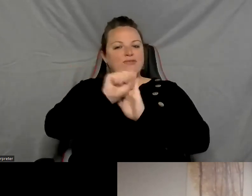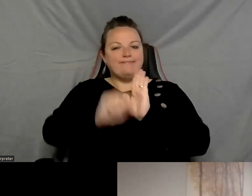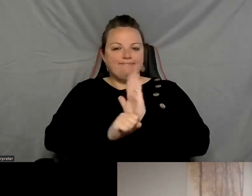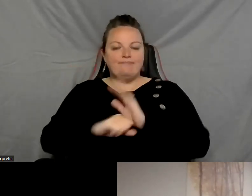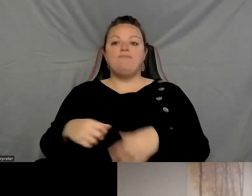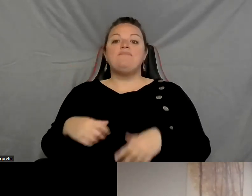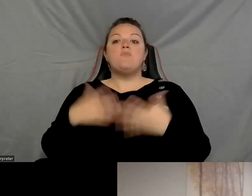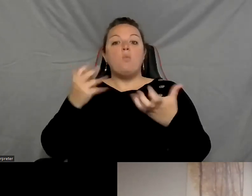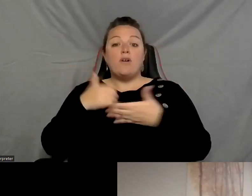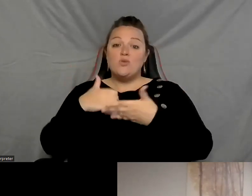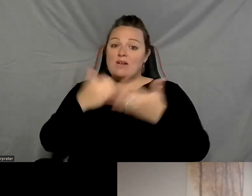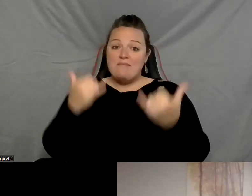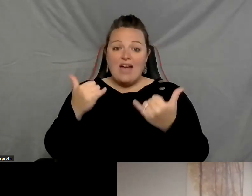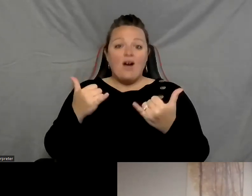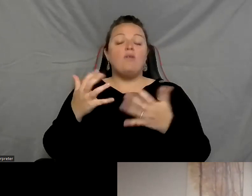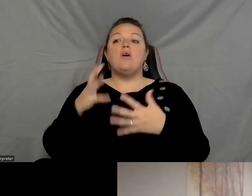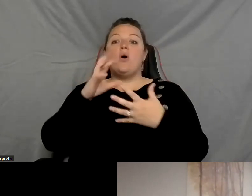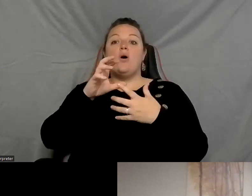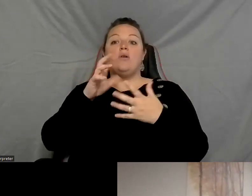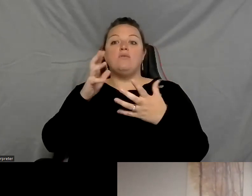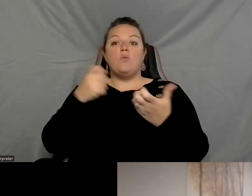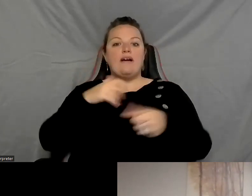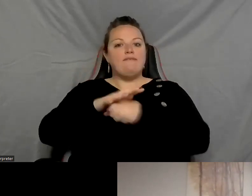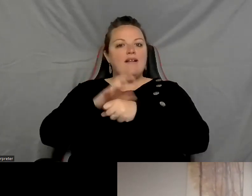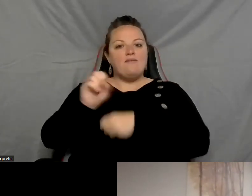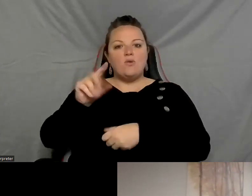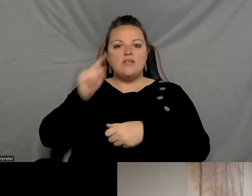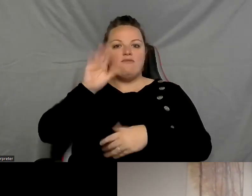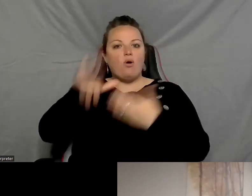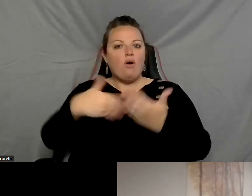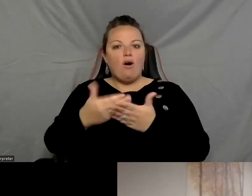the needs of Vermonters across the whole age spectrum. We didn't stop taking care of people